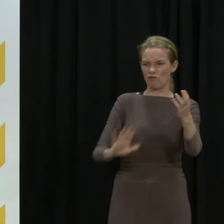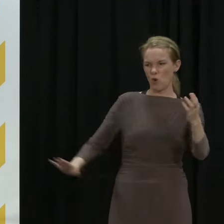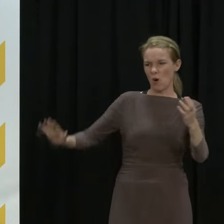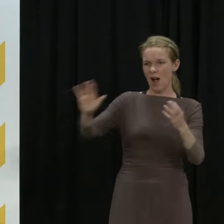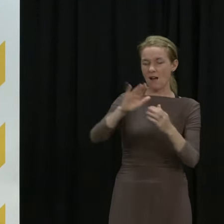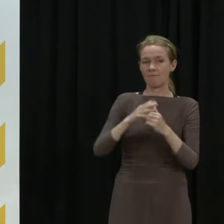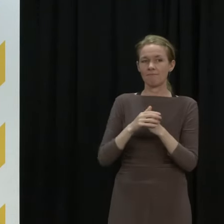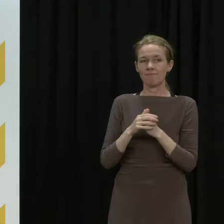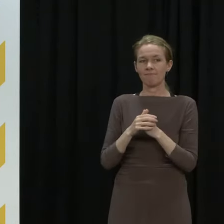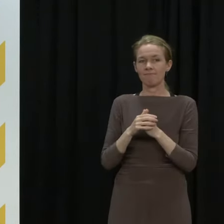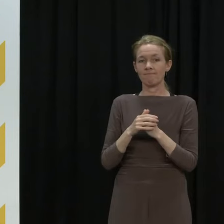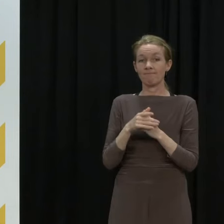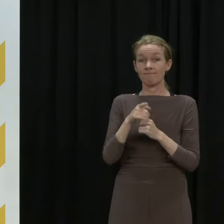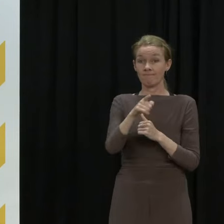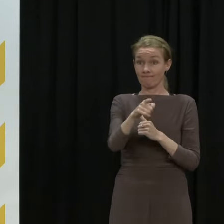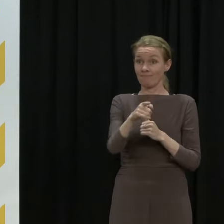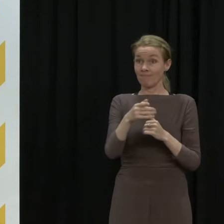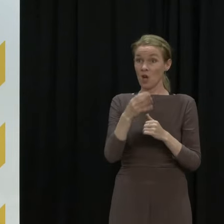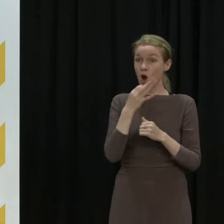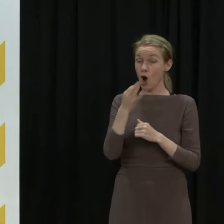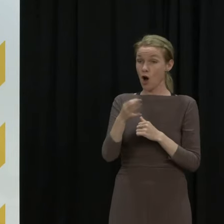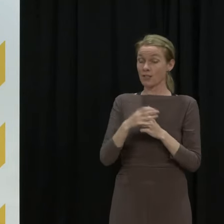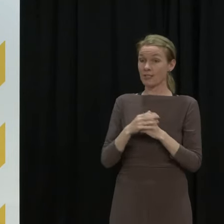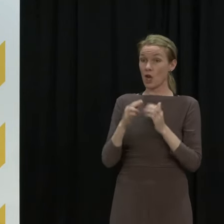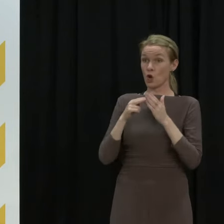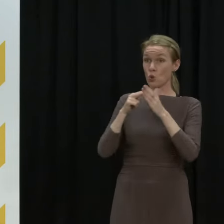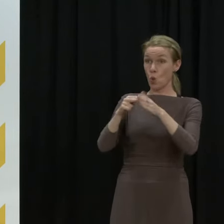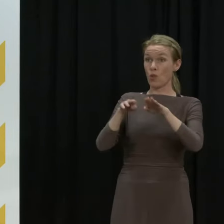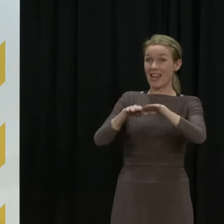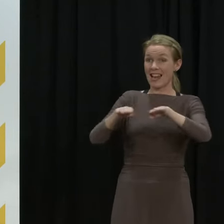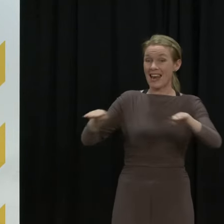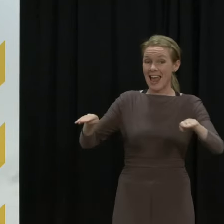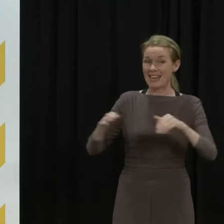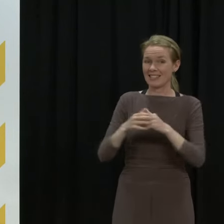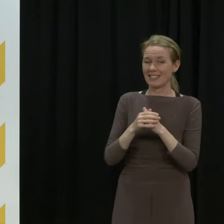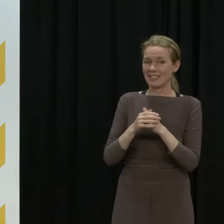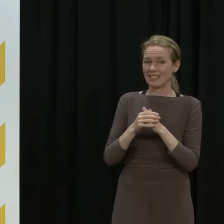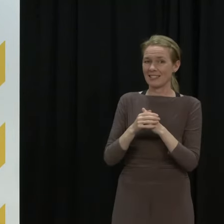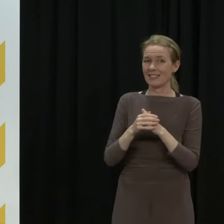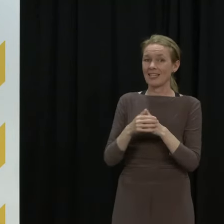that area. We still have doctors givig